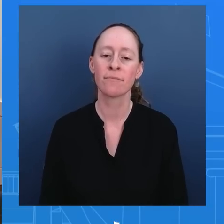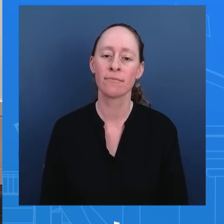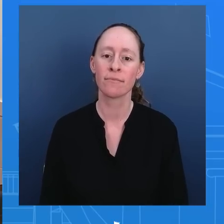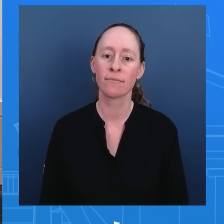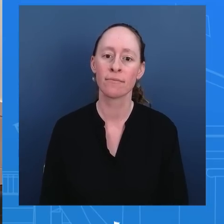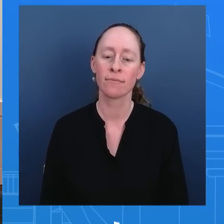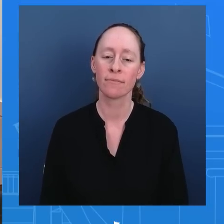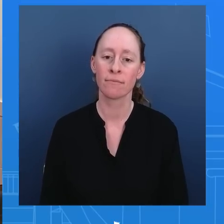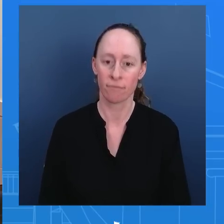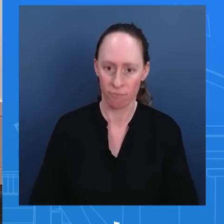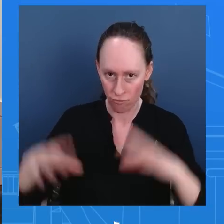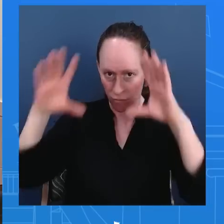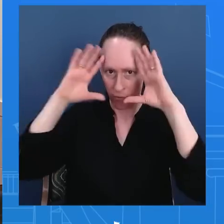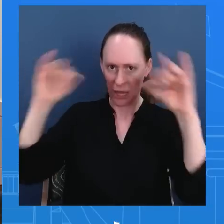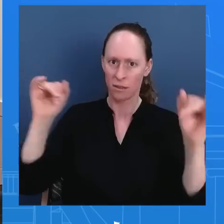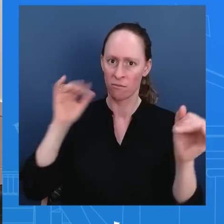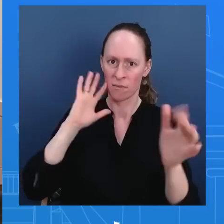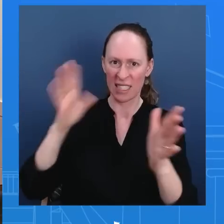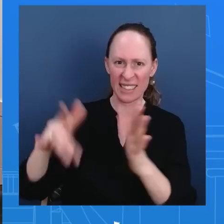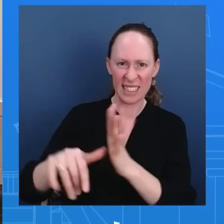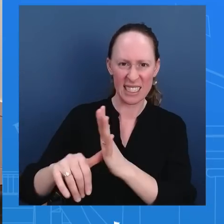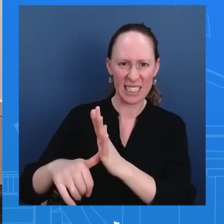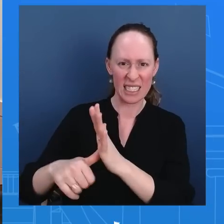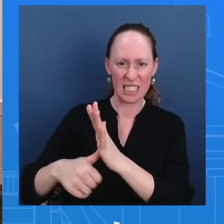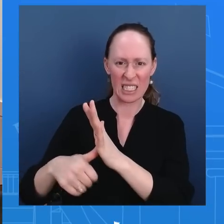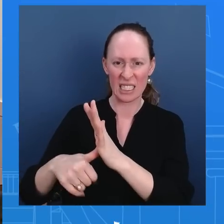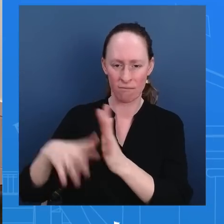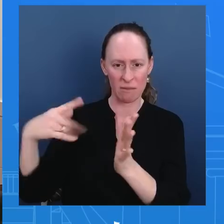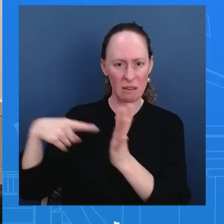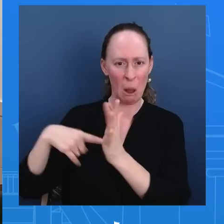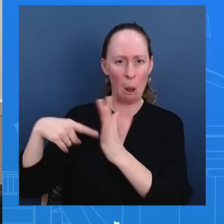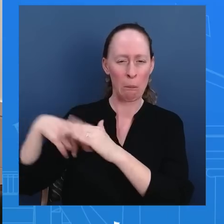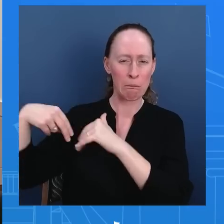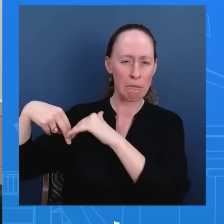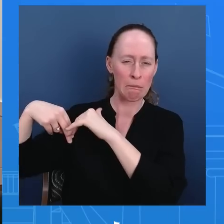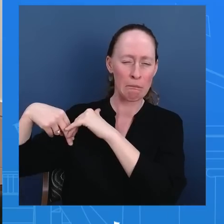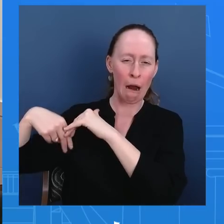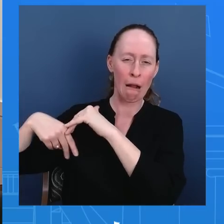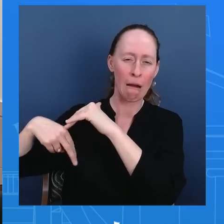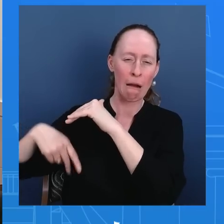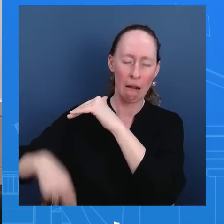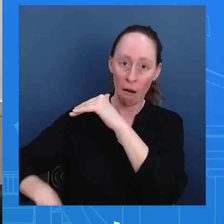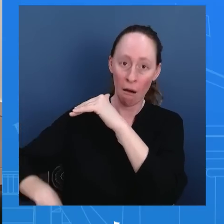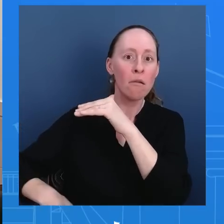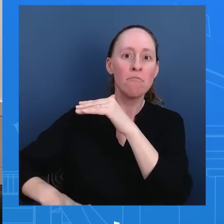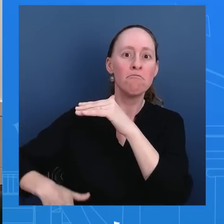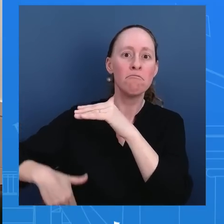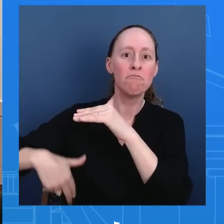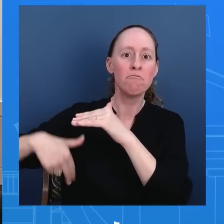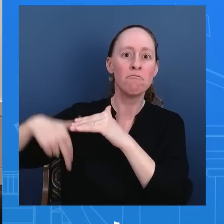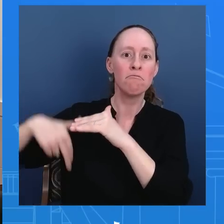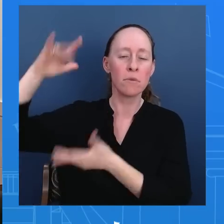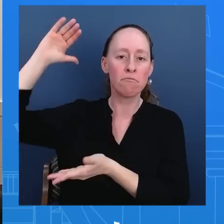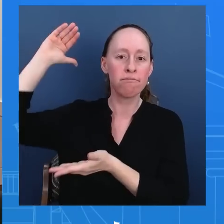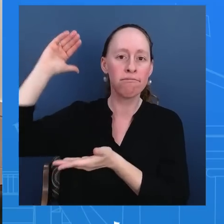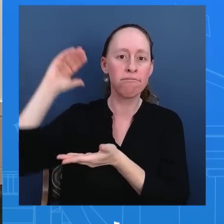But, last week, the Treasury Department actually reported that the deficit grew to $1.8 trillion for fiscal 2024.